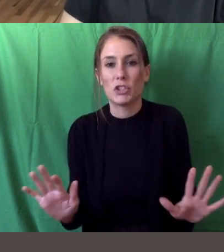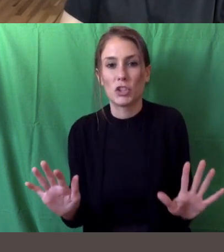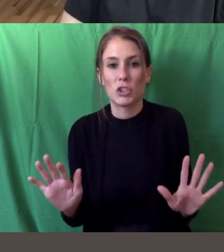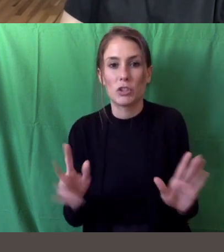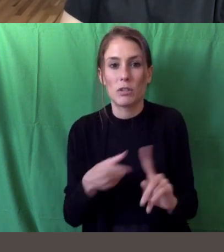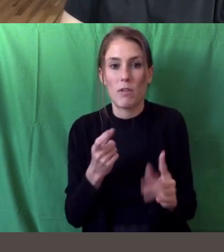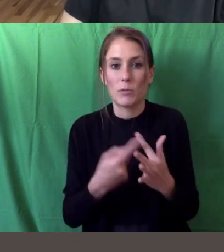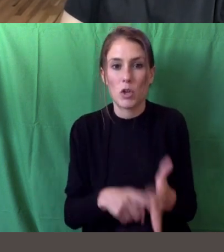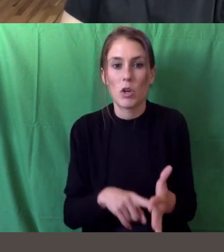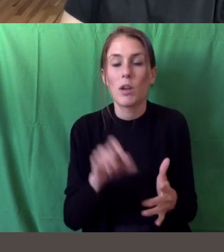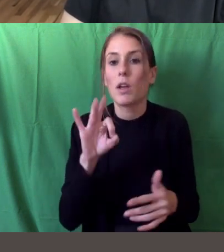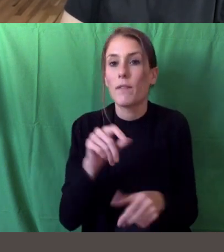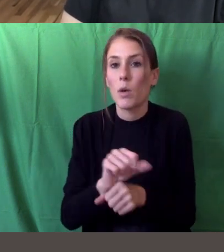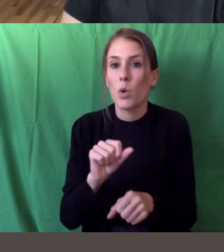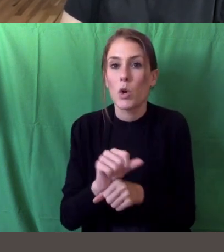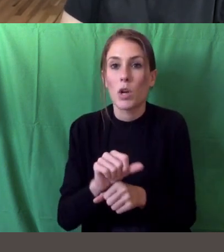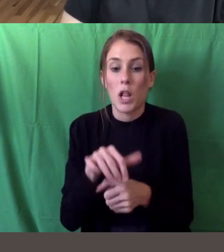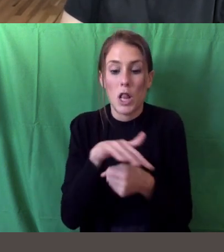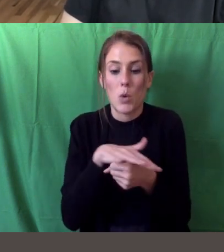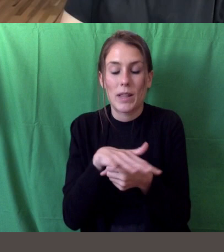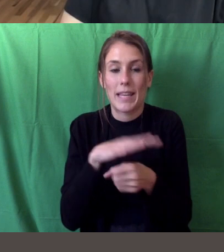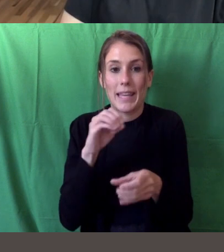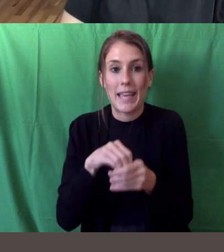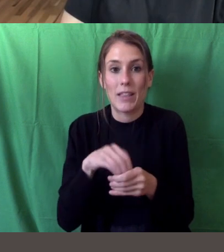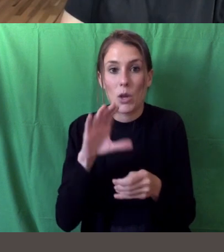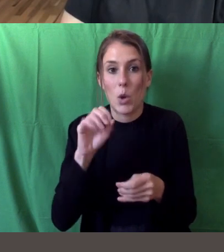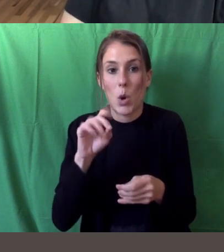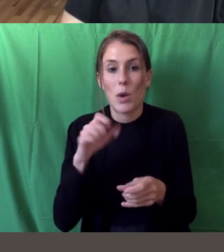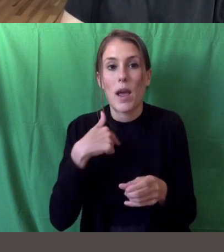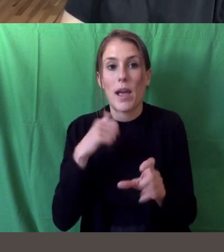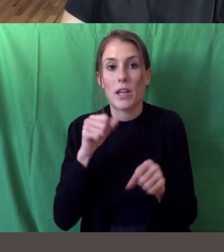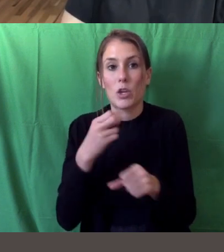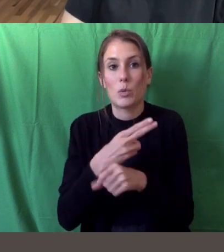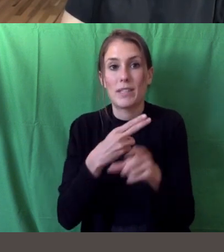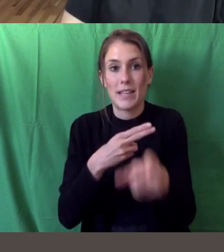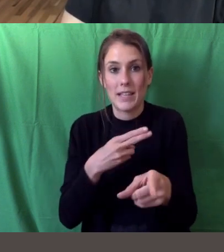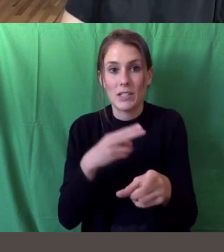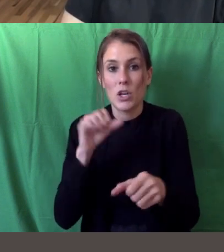It also means that if I were working locally in VS Code, I could use this to work inside of a container